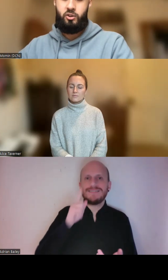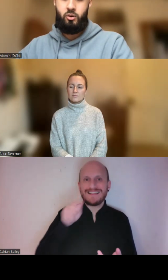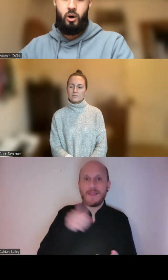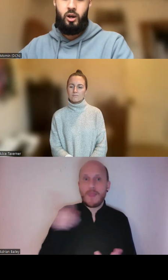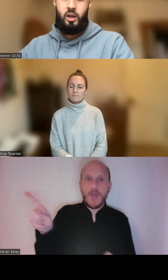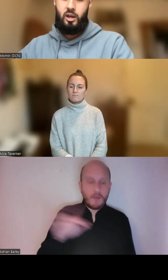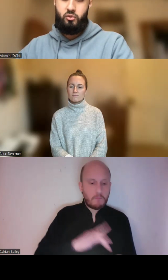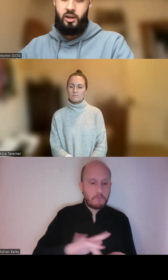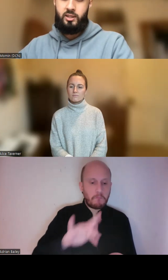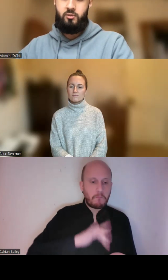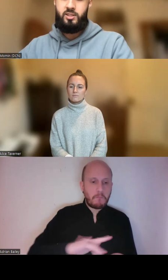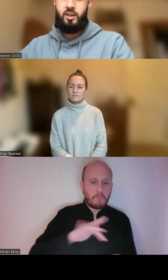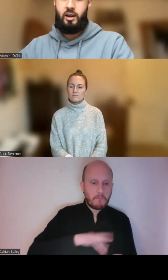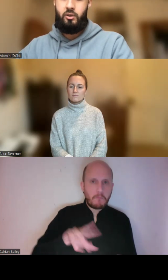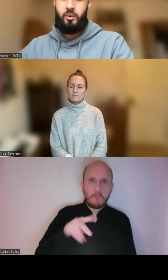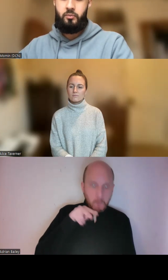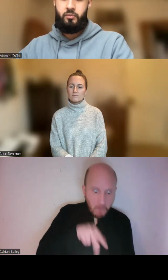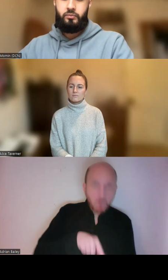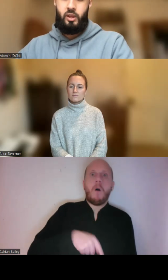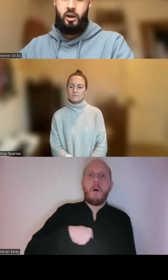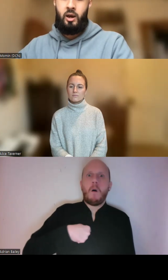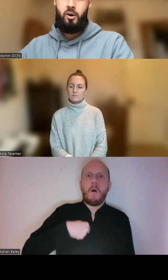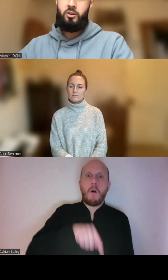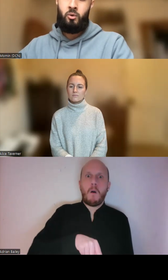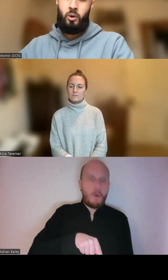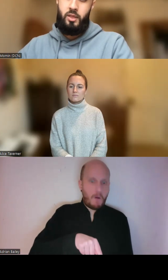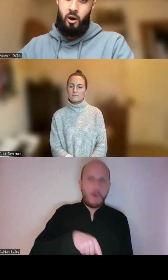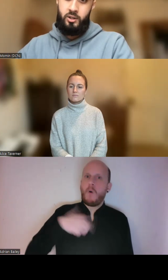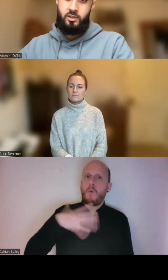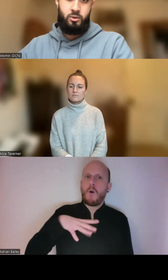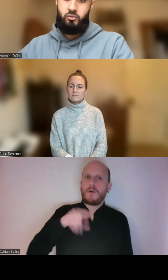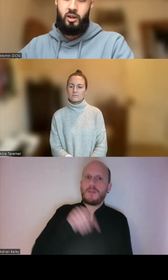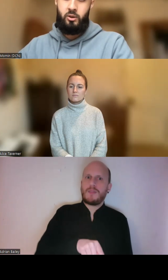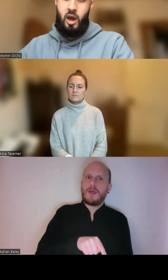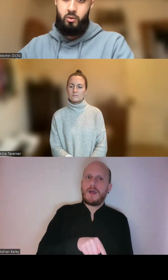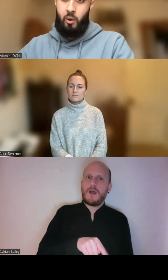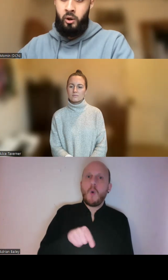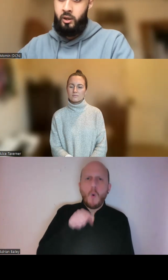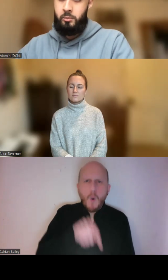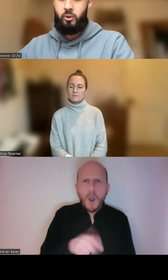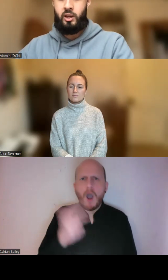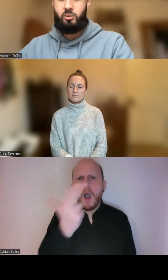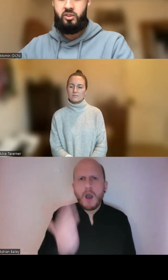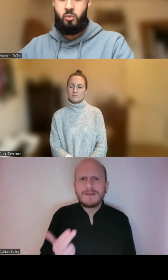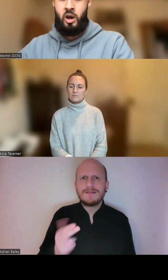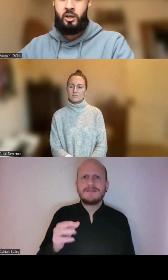"You know what? I'd really like to visit that gallery." "You know what? That artist looks really good. I want to be looking at some of his work."